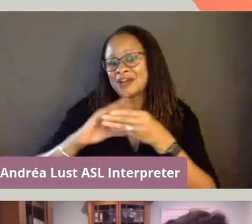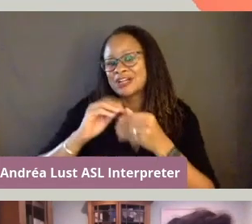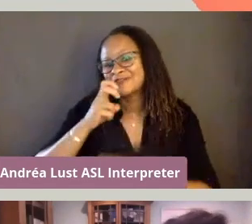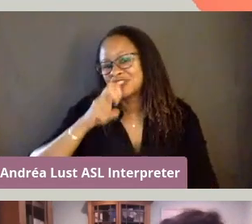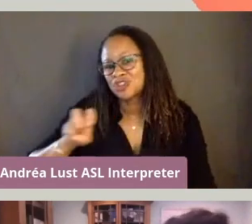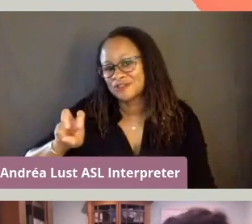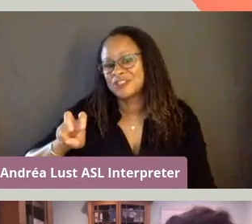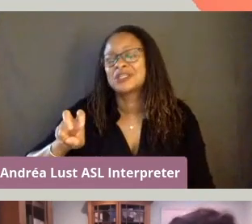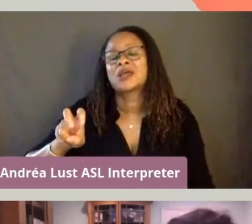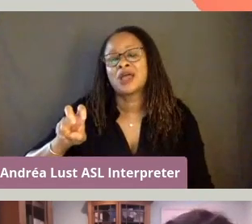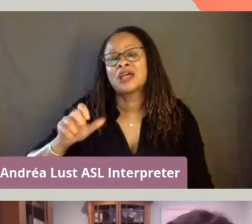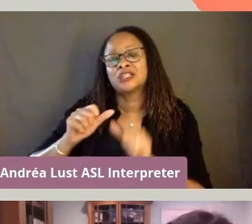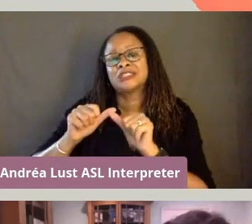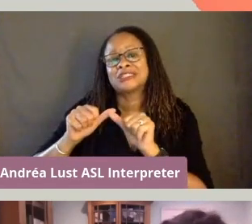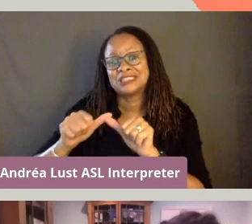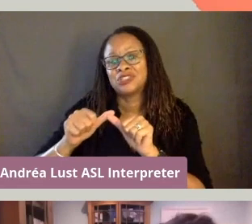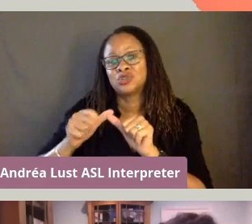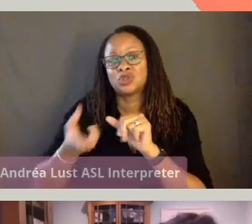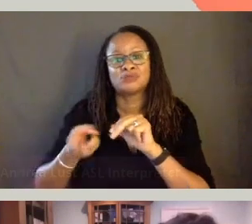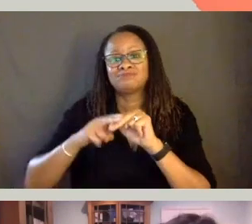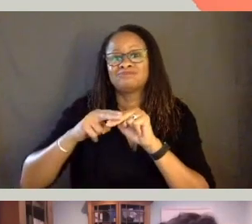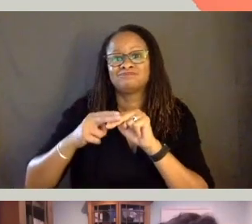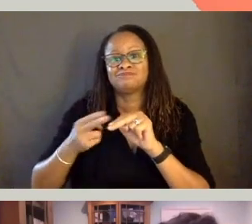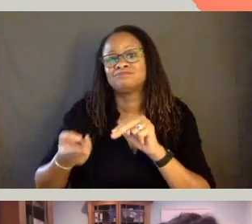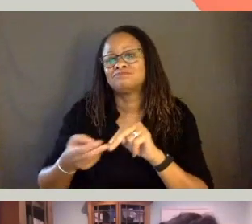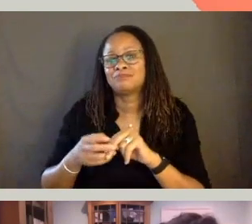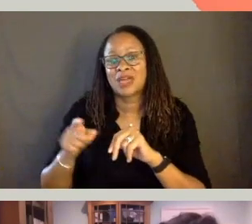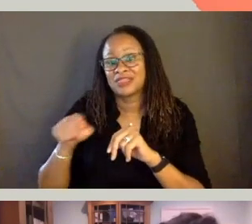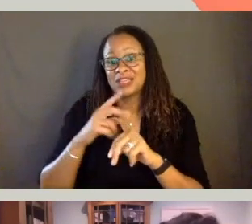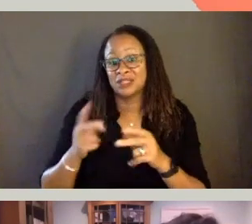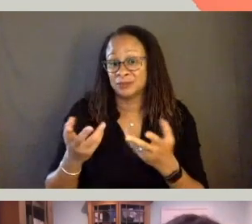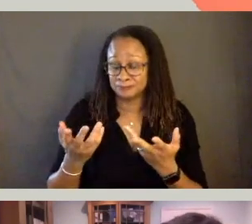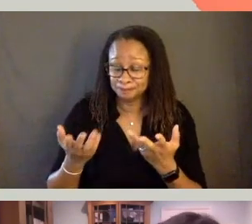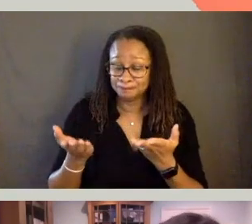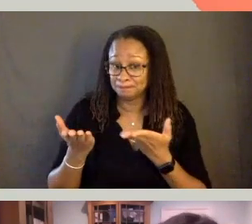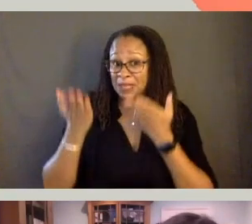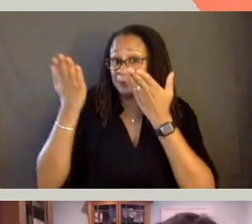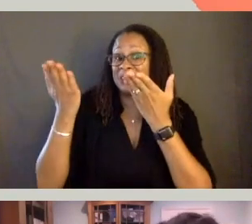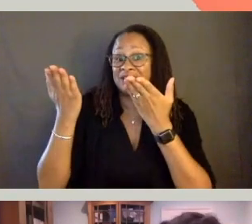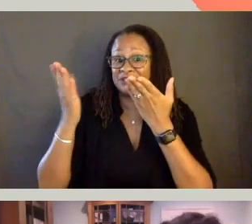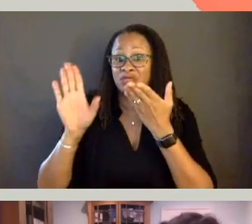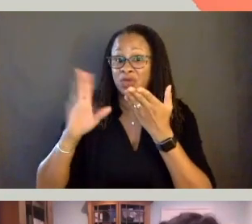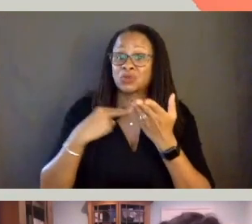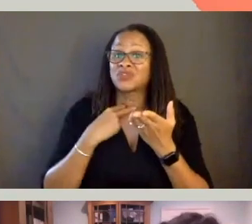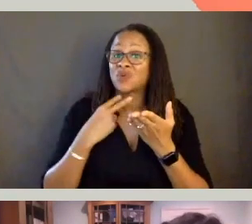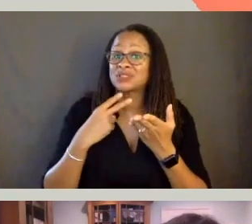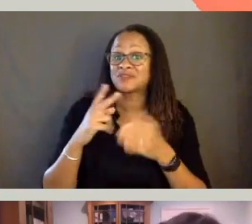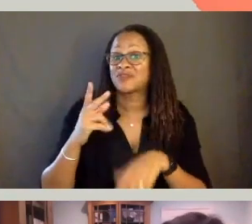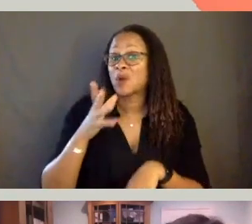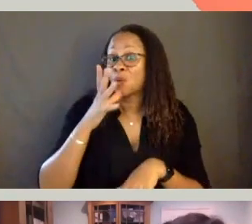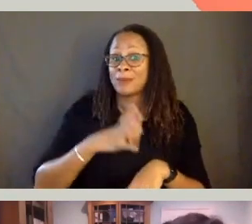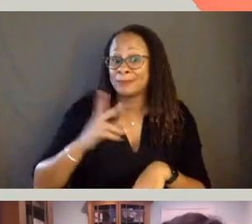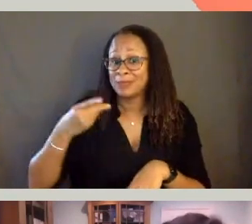and continuing to upload these women's voices and the voices of other women of color who are leading everywhere.